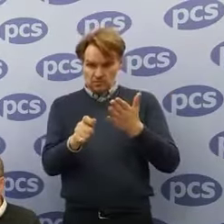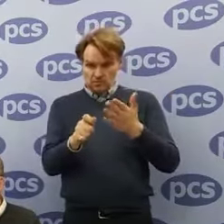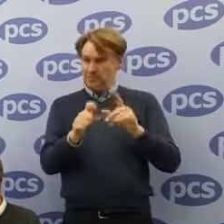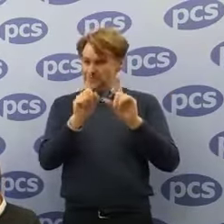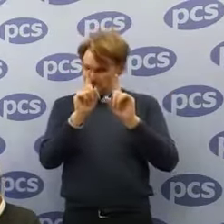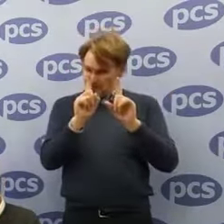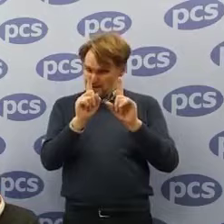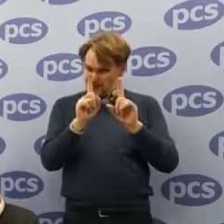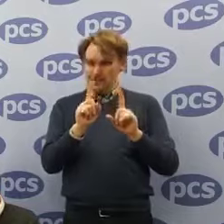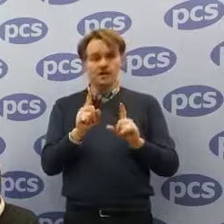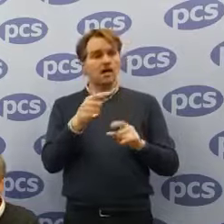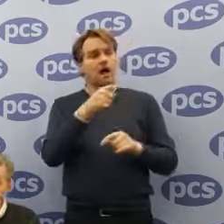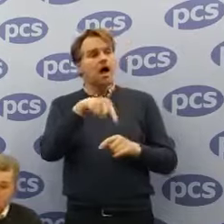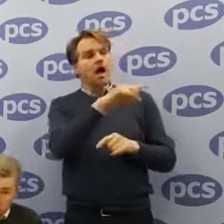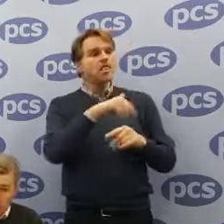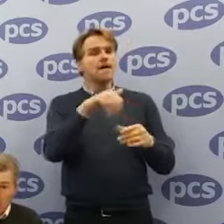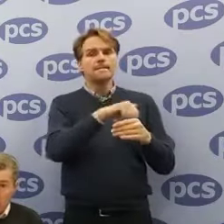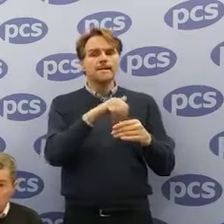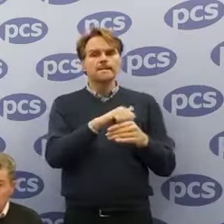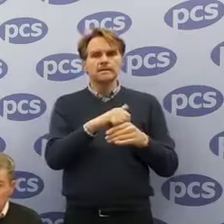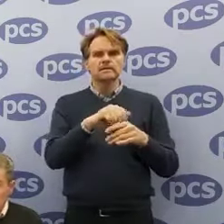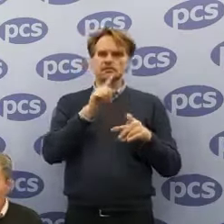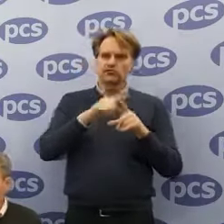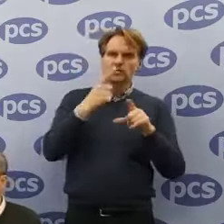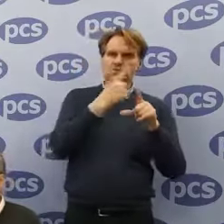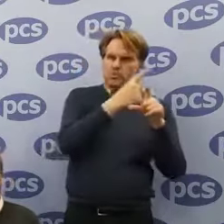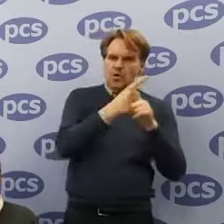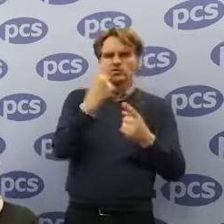other members of the union trying to persuade their colleagues to vote, more